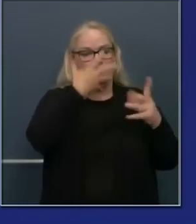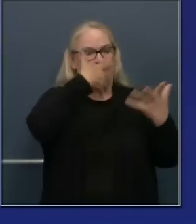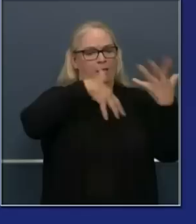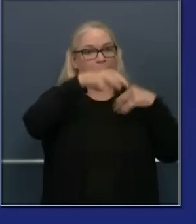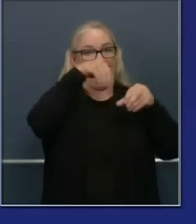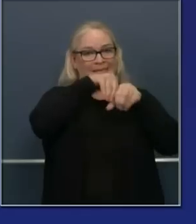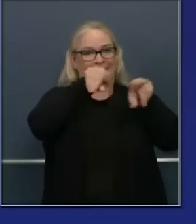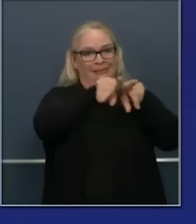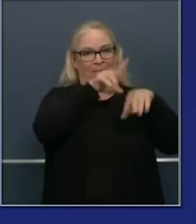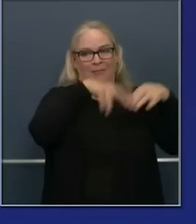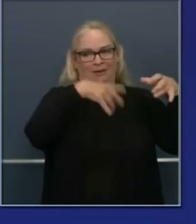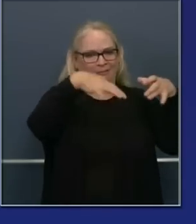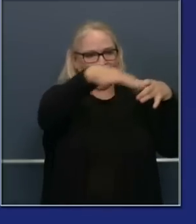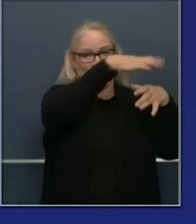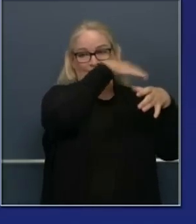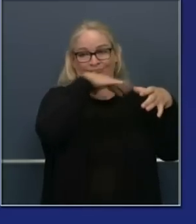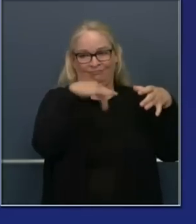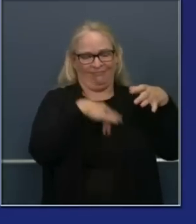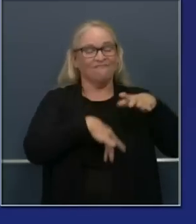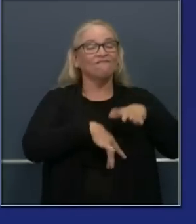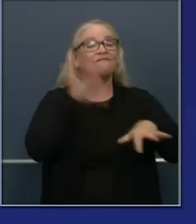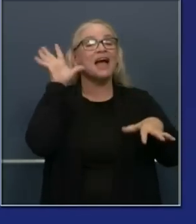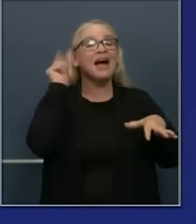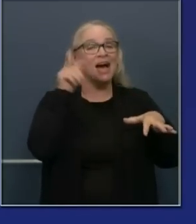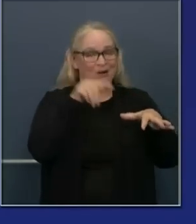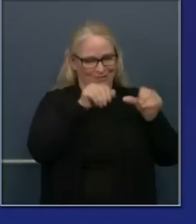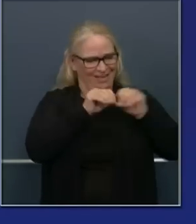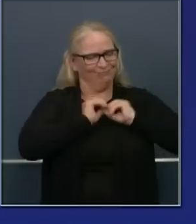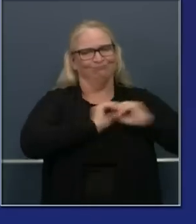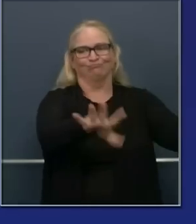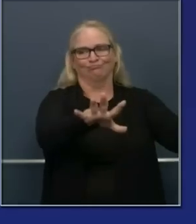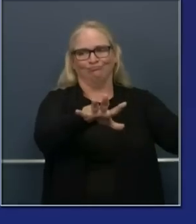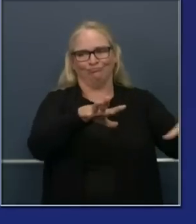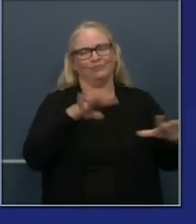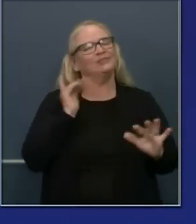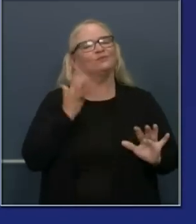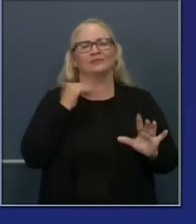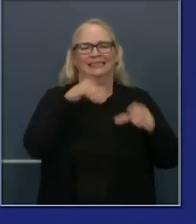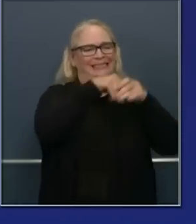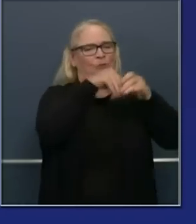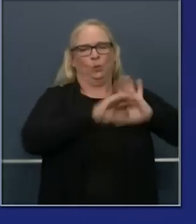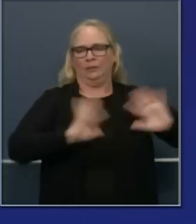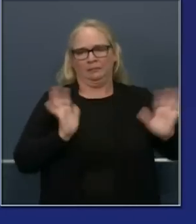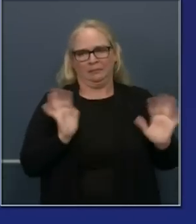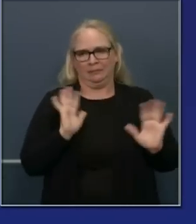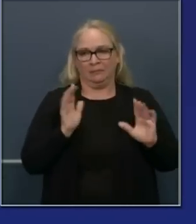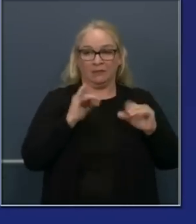INDOORS AND MOVING OUTDOORS AND AIR FLOW IS A BIG PART OF THAT CAN MATE GAITING THE SPREAD OF